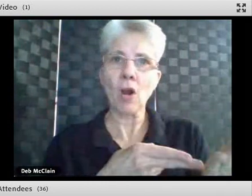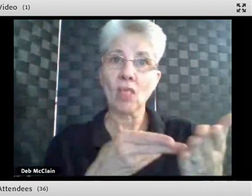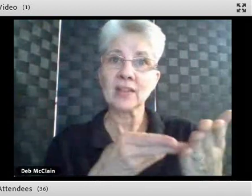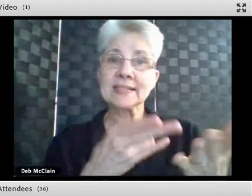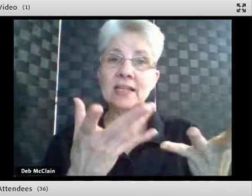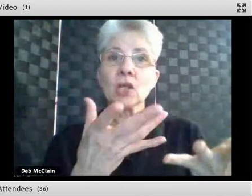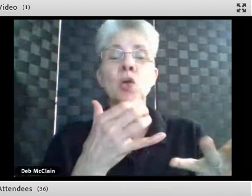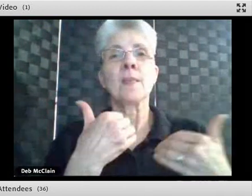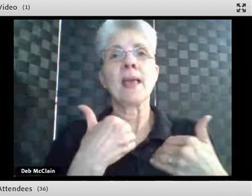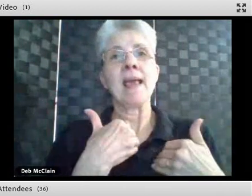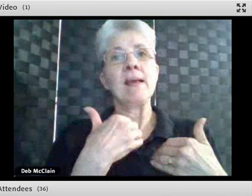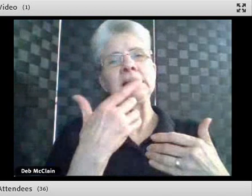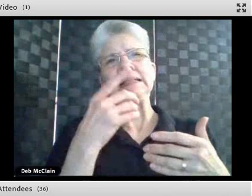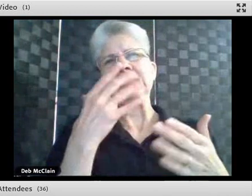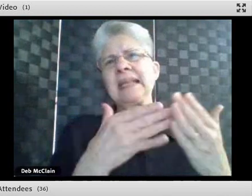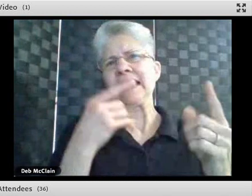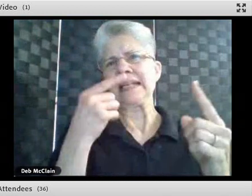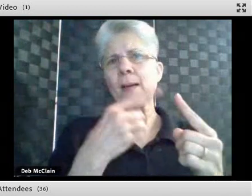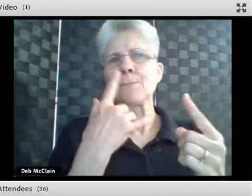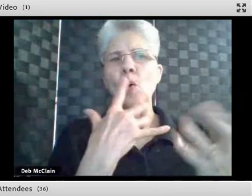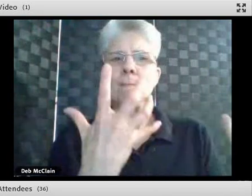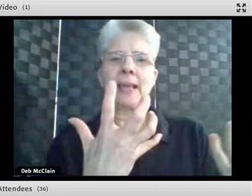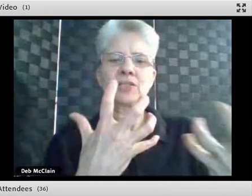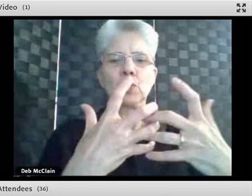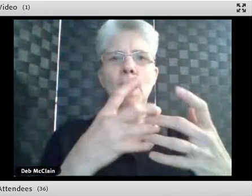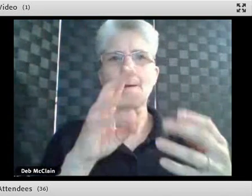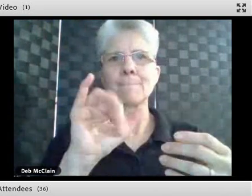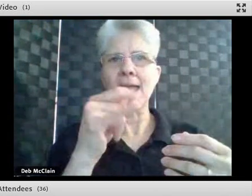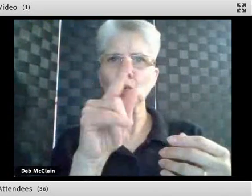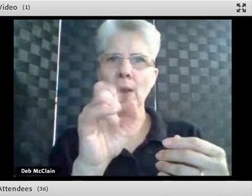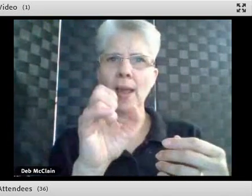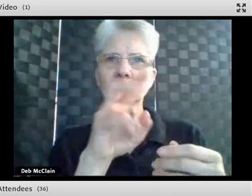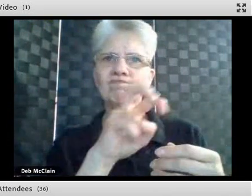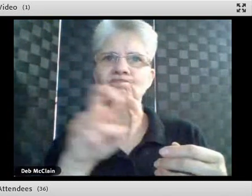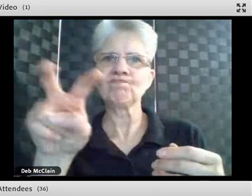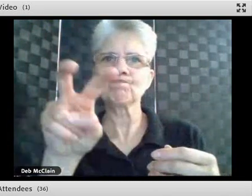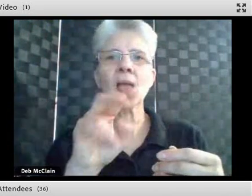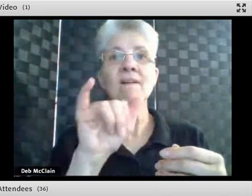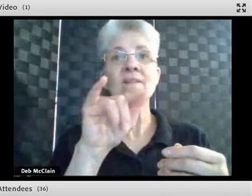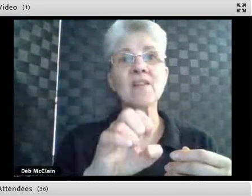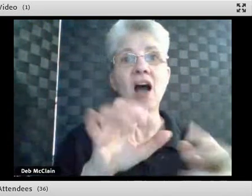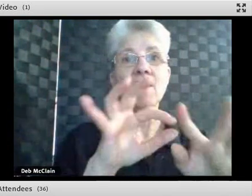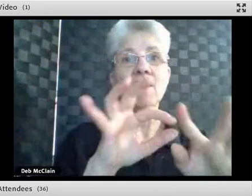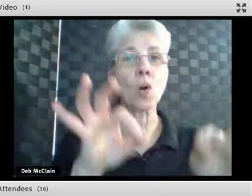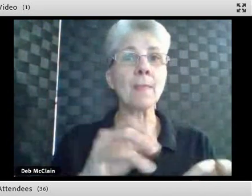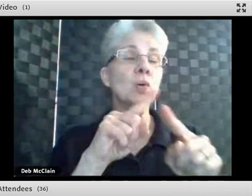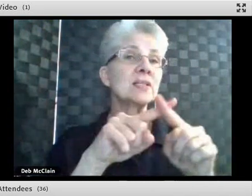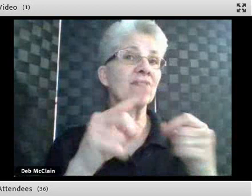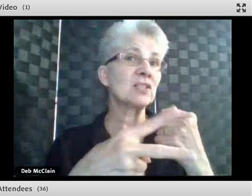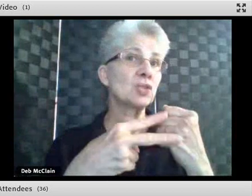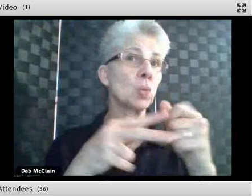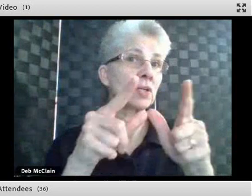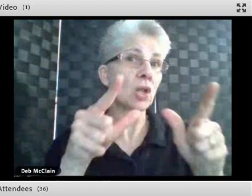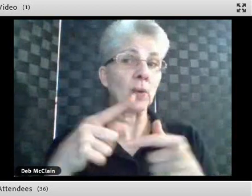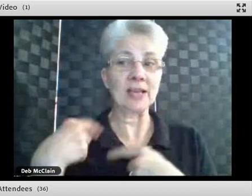You may at some point need to migrate a file to a different file format or to a different storage location over time.